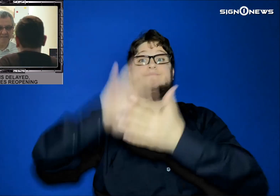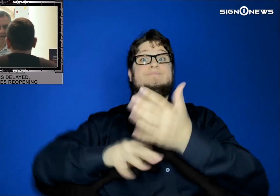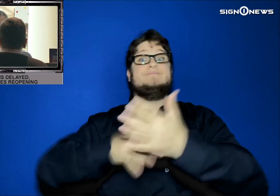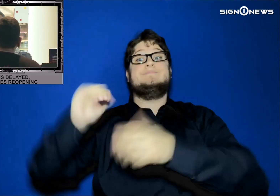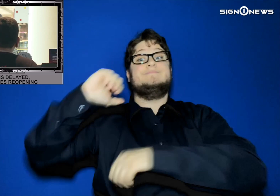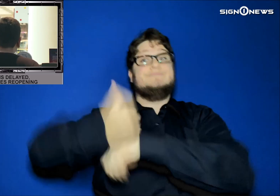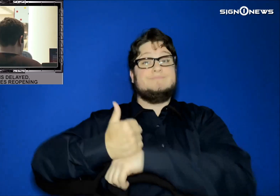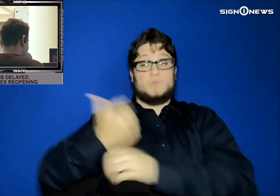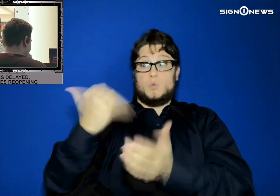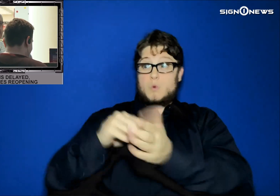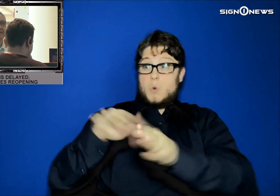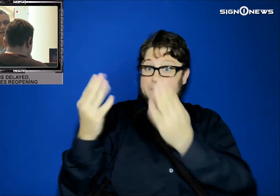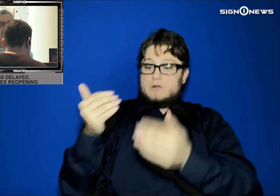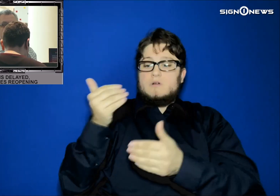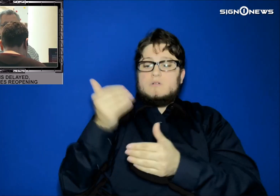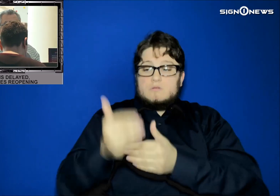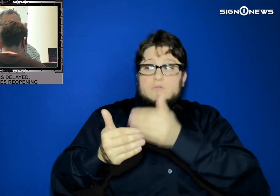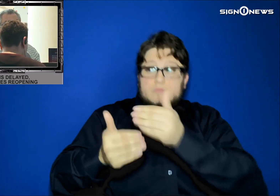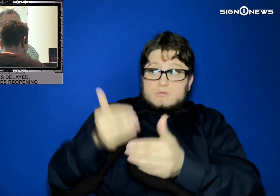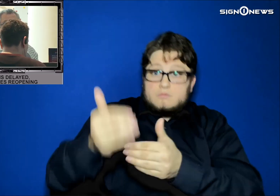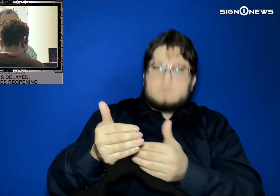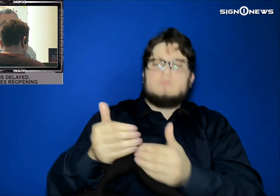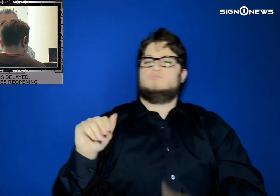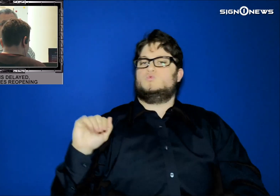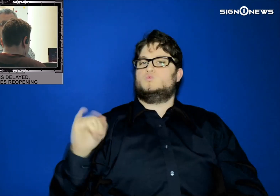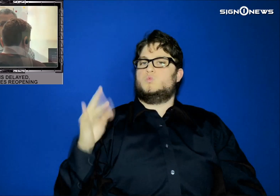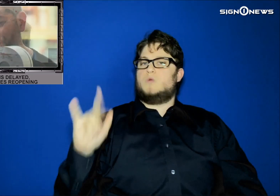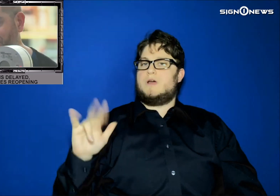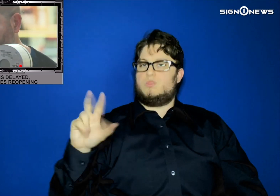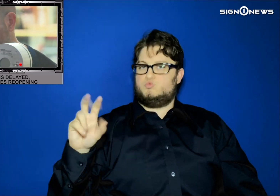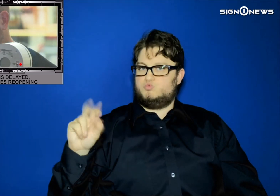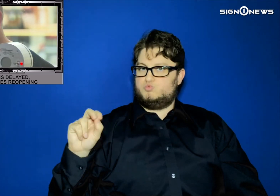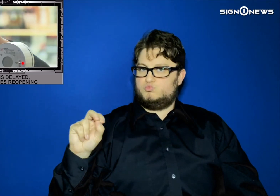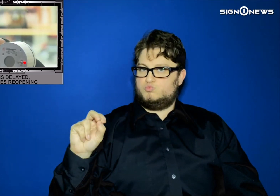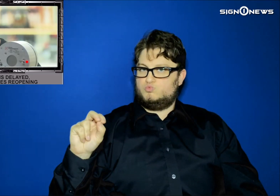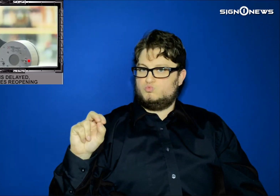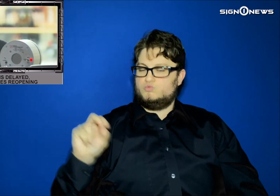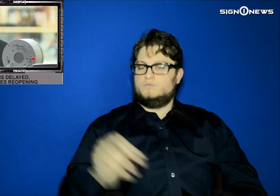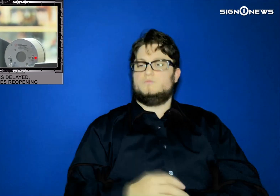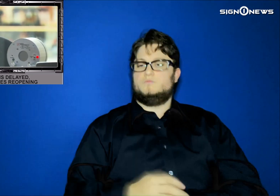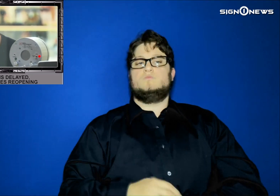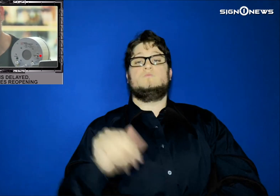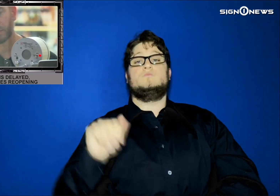It was set to begin the reopening process on July 30.